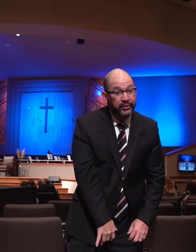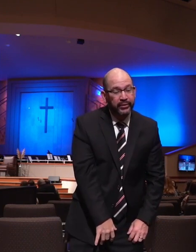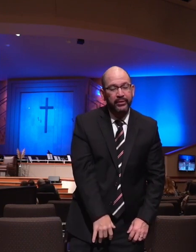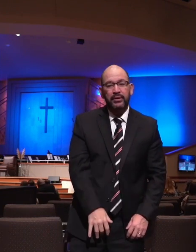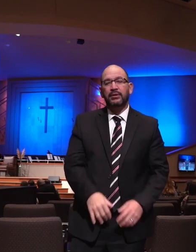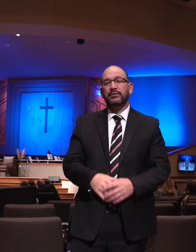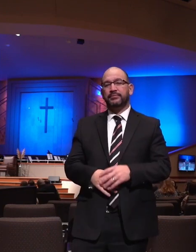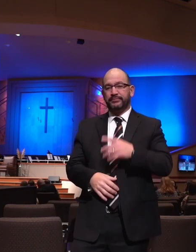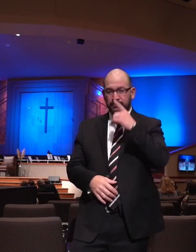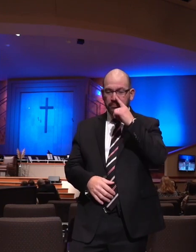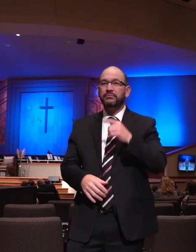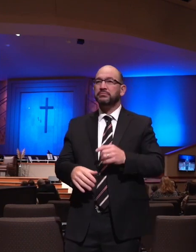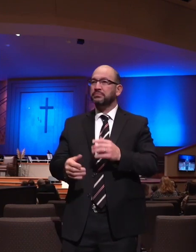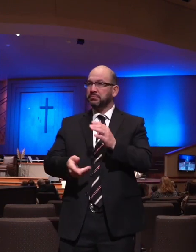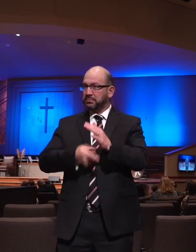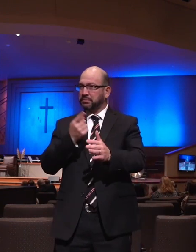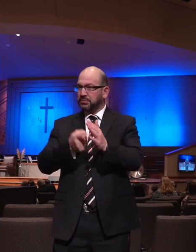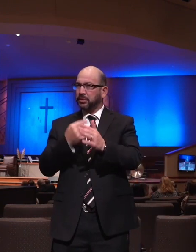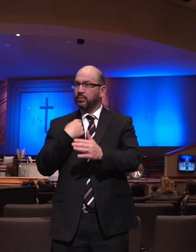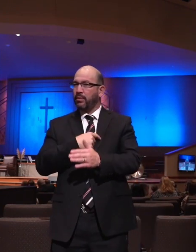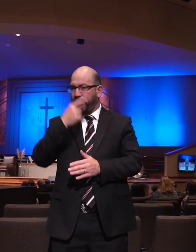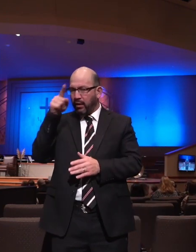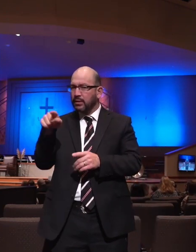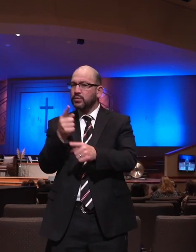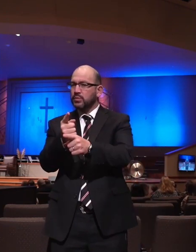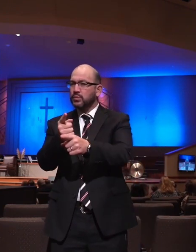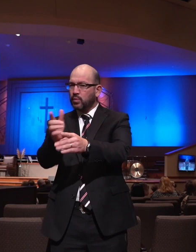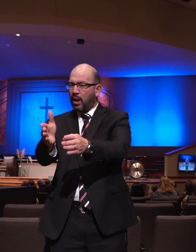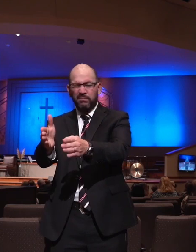way which seemeth right in the man but the end thereof are the ways of